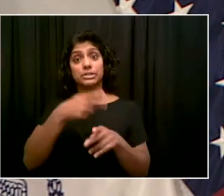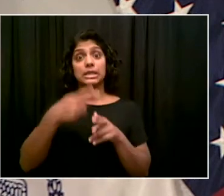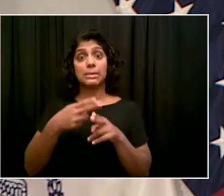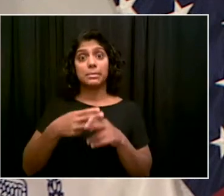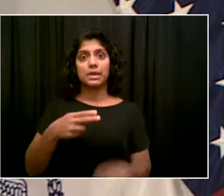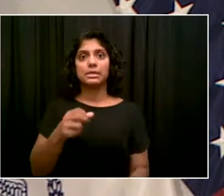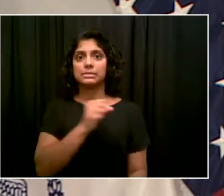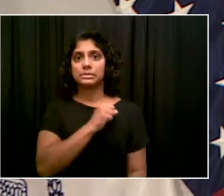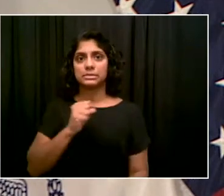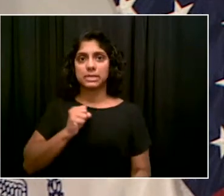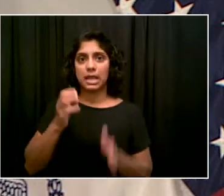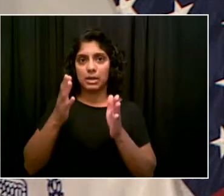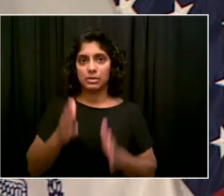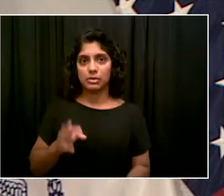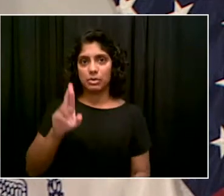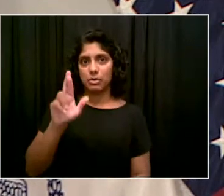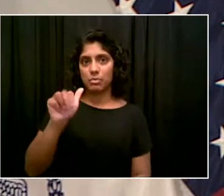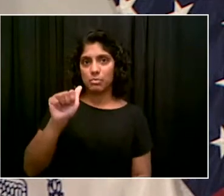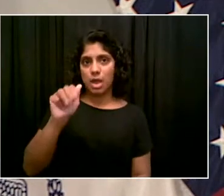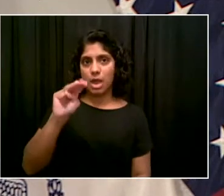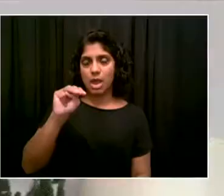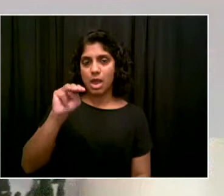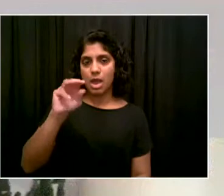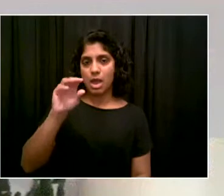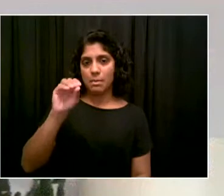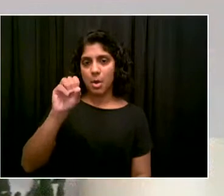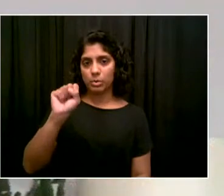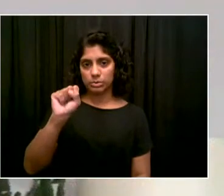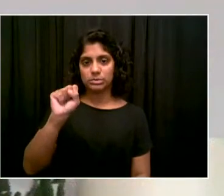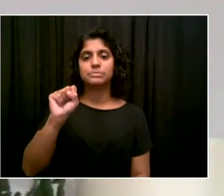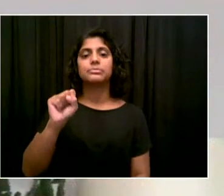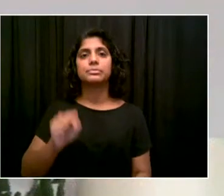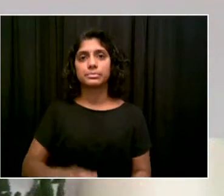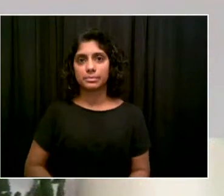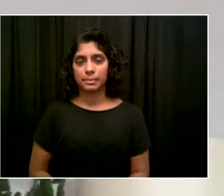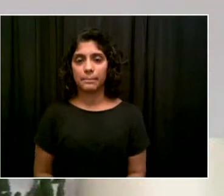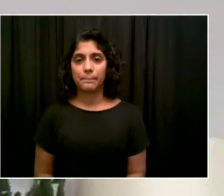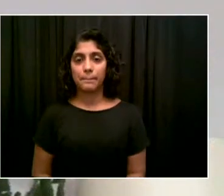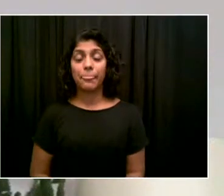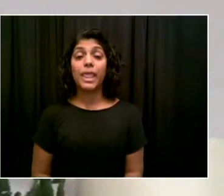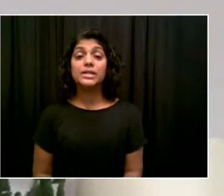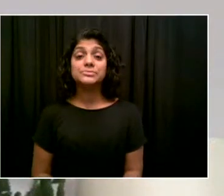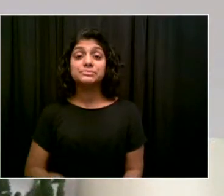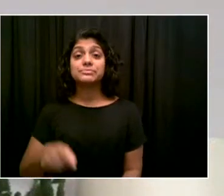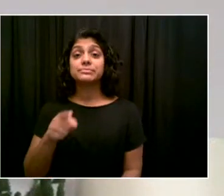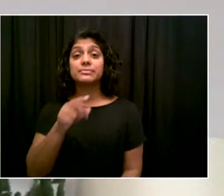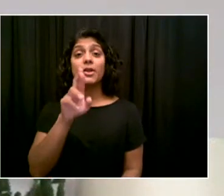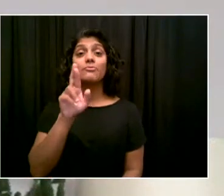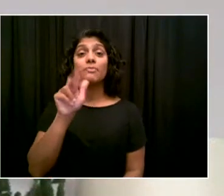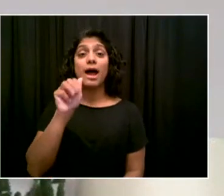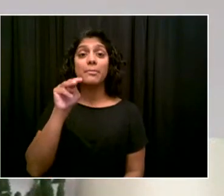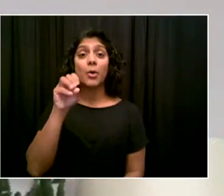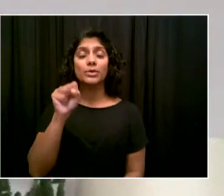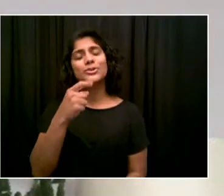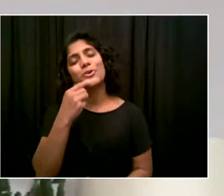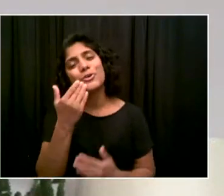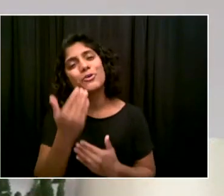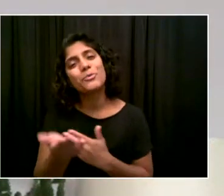JESSICA RAMOS.